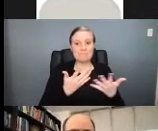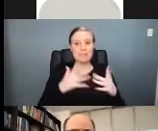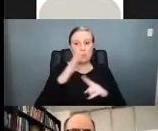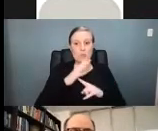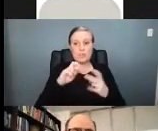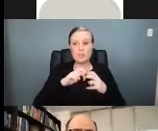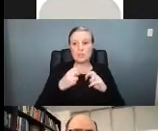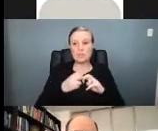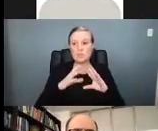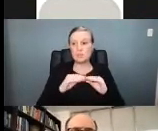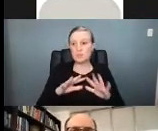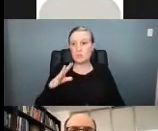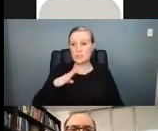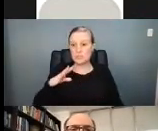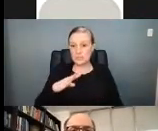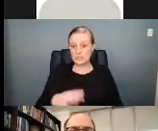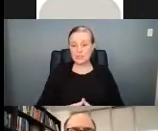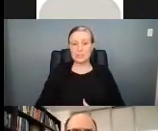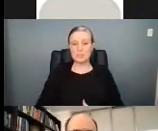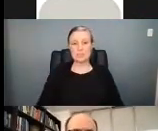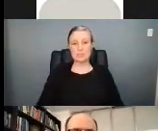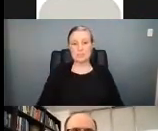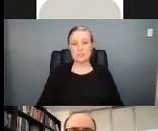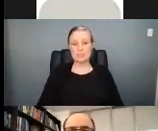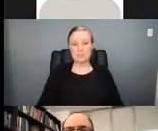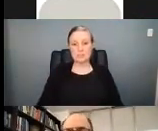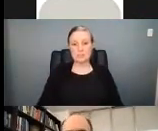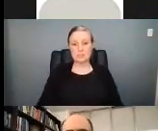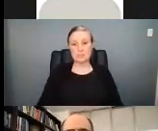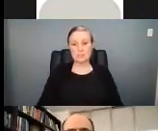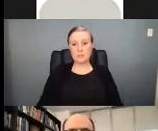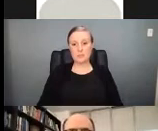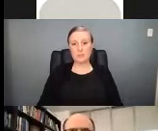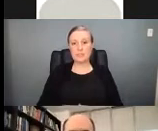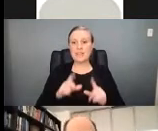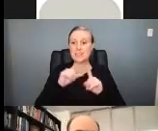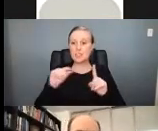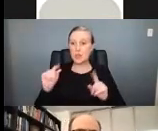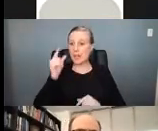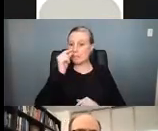see that there is a big gap there on the other dimensions, digital ability and access as